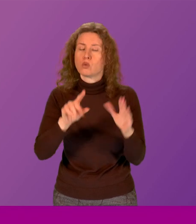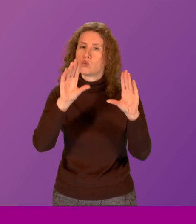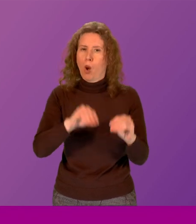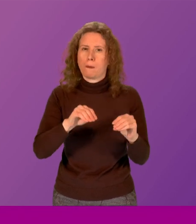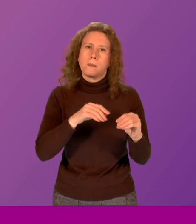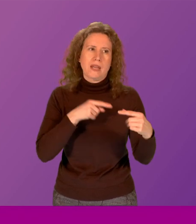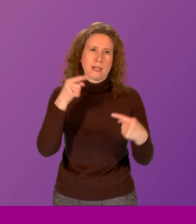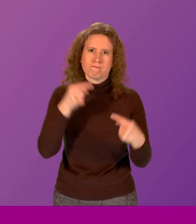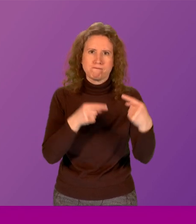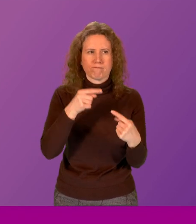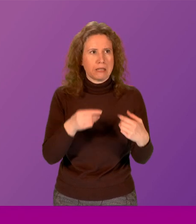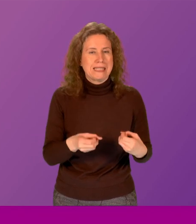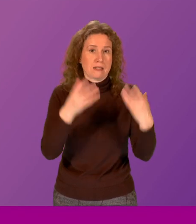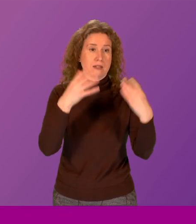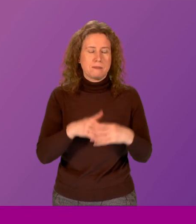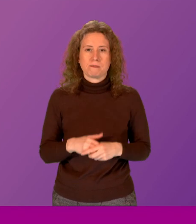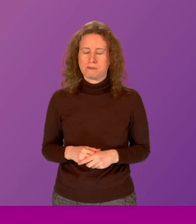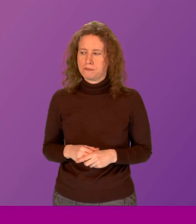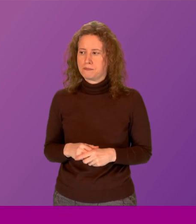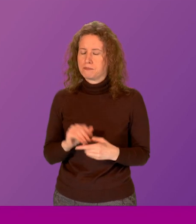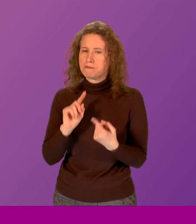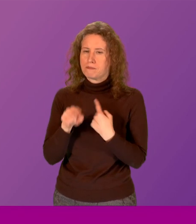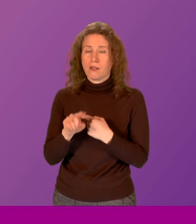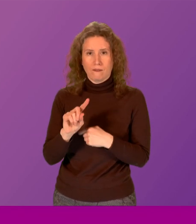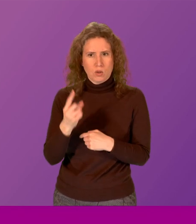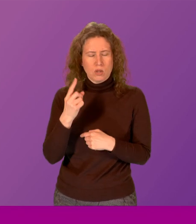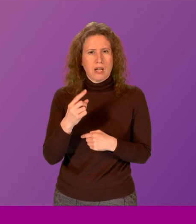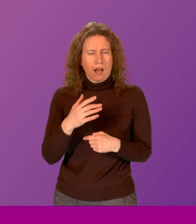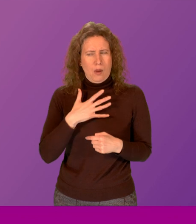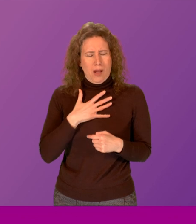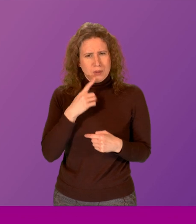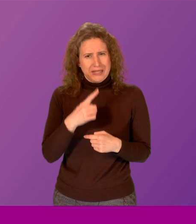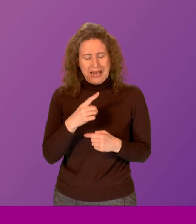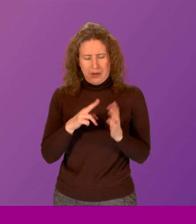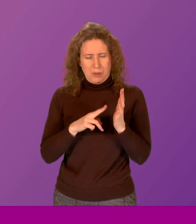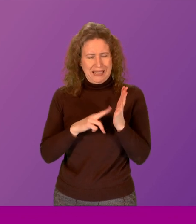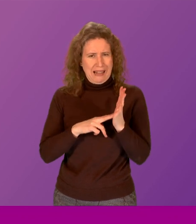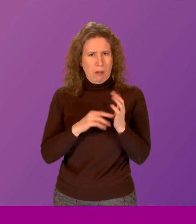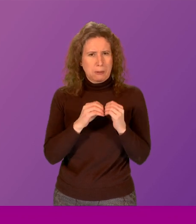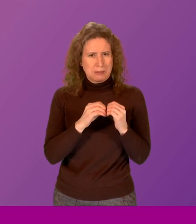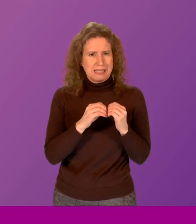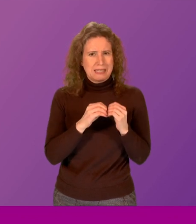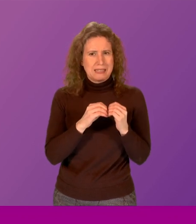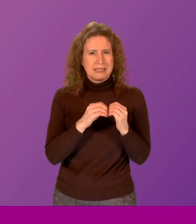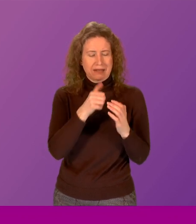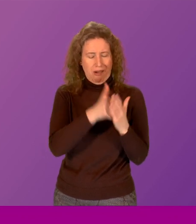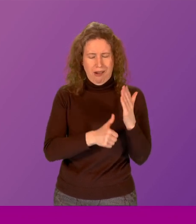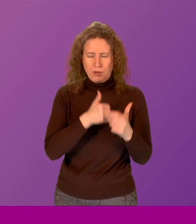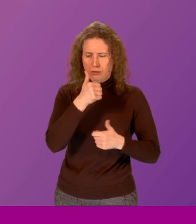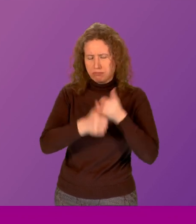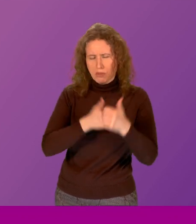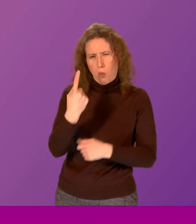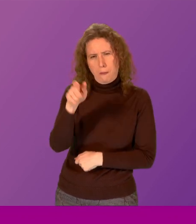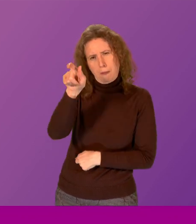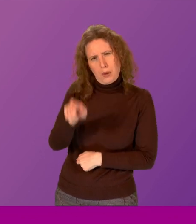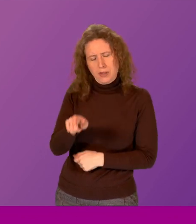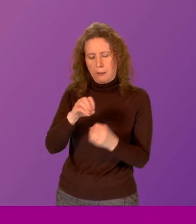I will start where Neil Bibby, rightly, started, by praising and paying tribute to Bernard Ponsonby